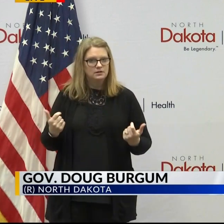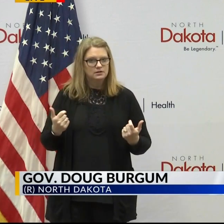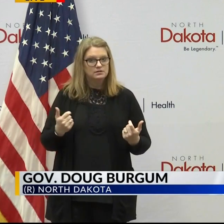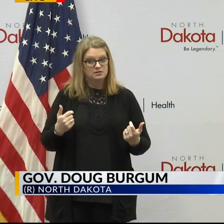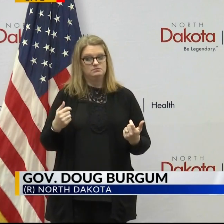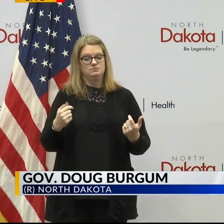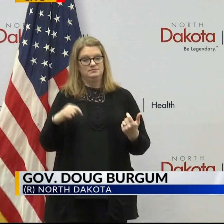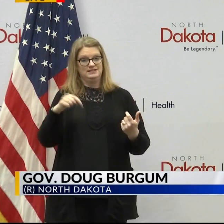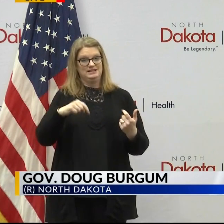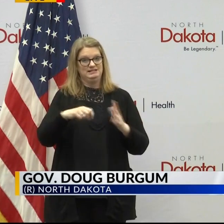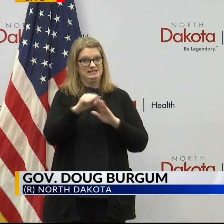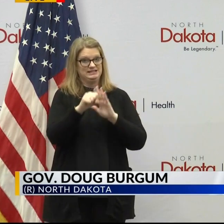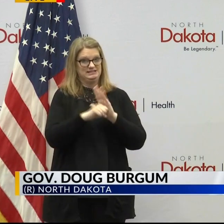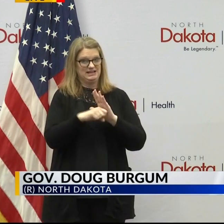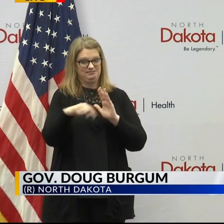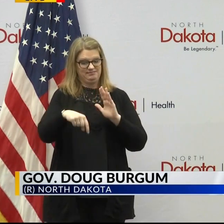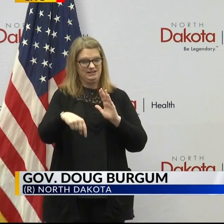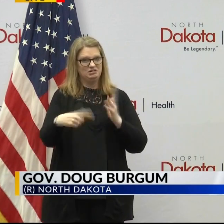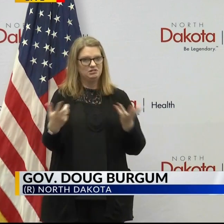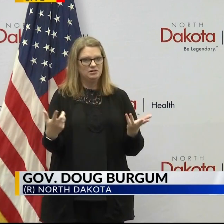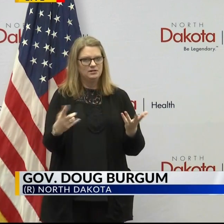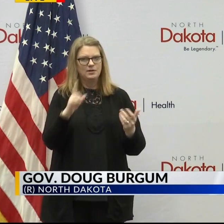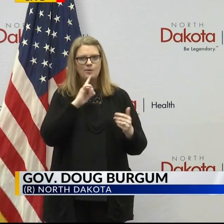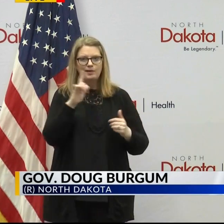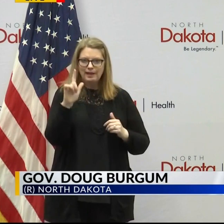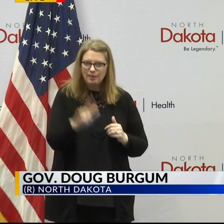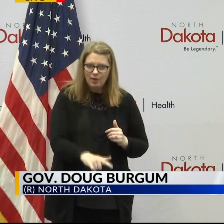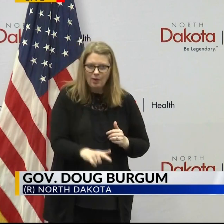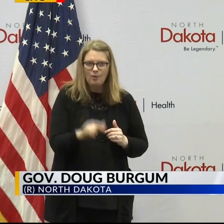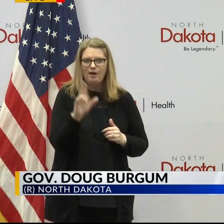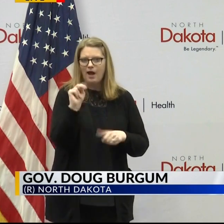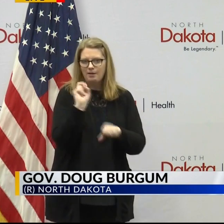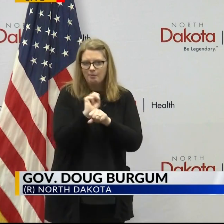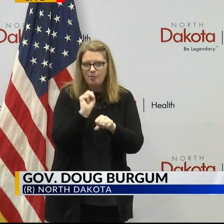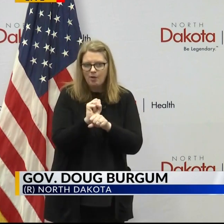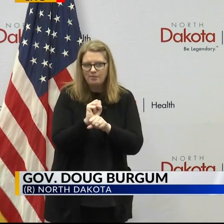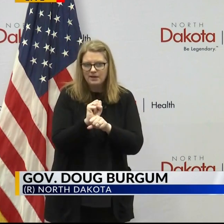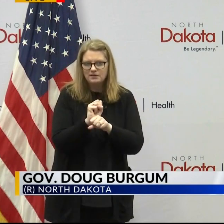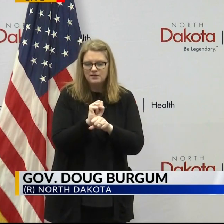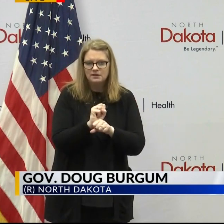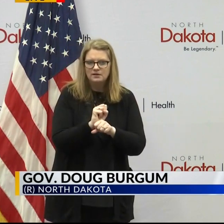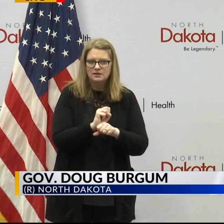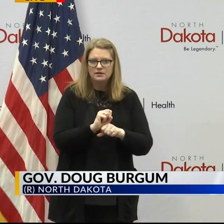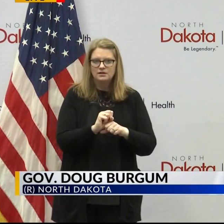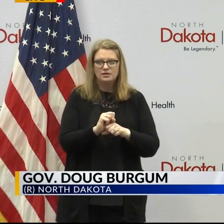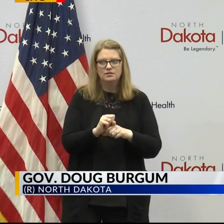ARE IN THE WORKFORCE, 78% OF CHILDREN'S AGE SIX TO 12 HAVE ALL PARENTS IN THE WORKFORCE, SO